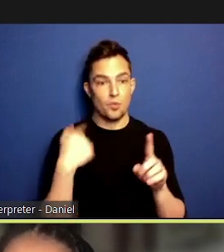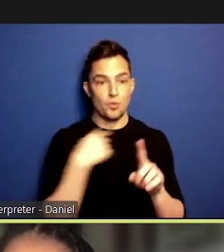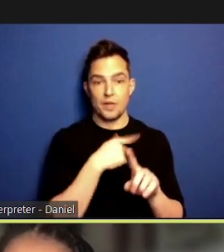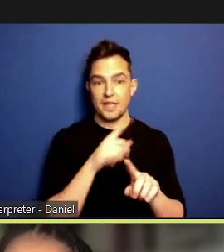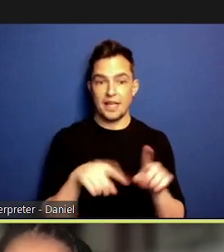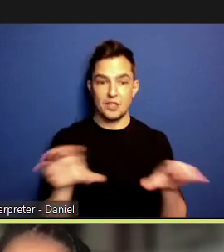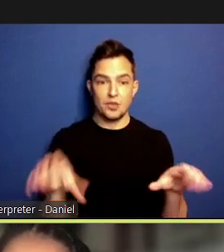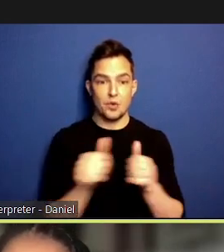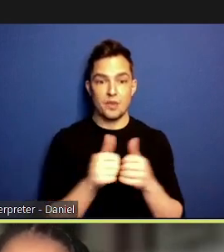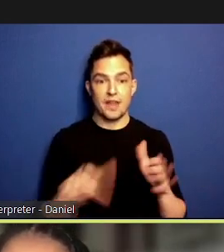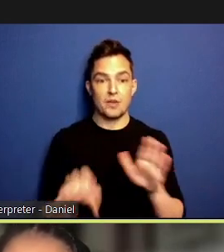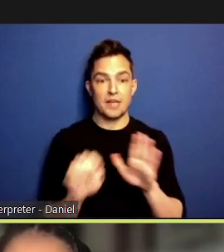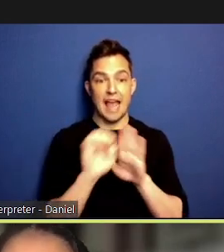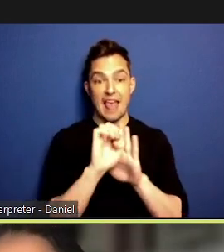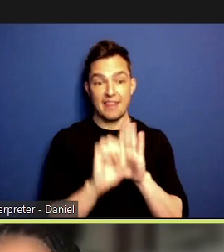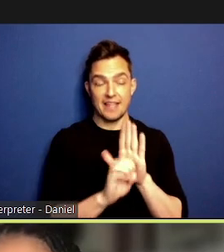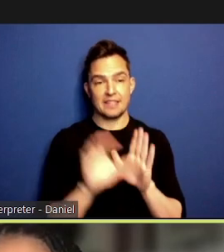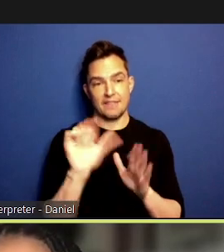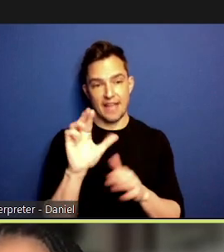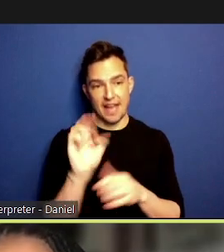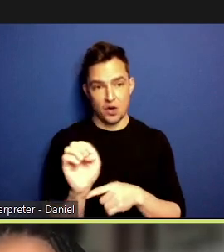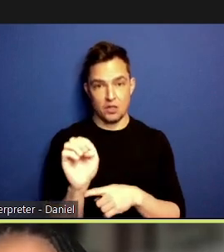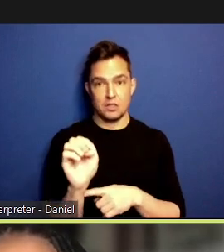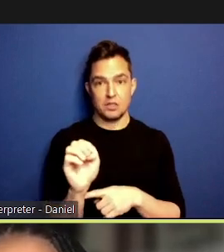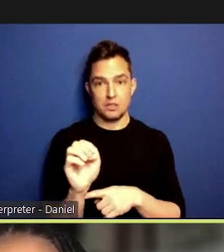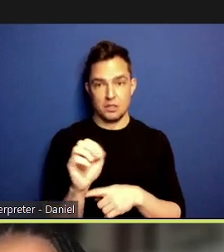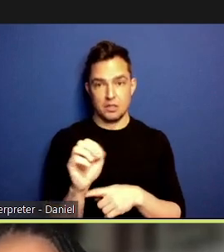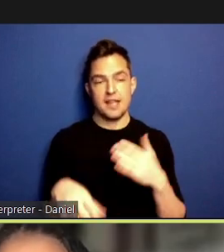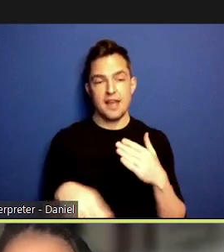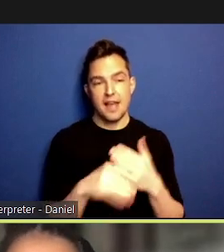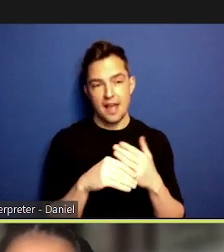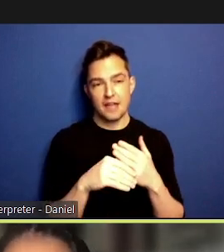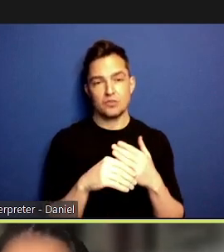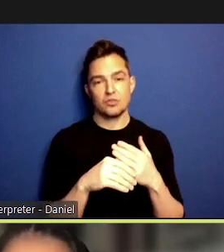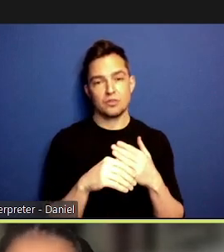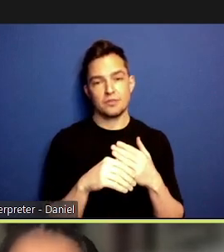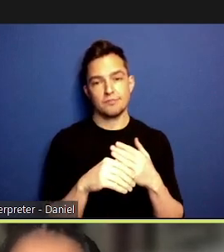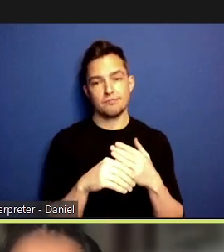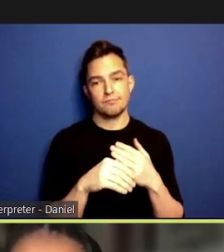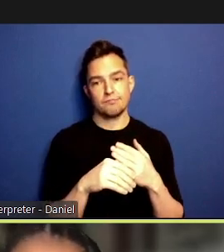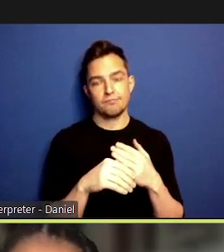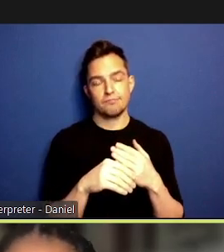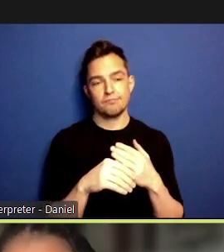ethics of care. And it supports the extraordinary activity of discrimination and anti-black